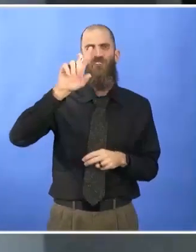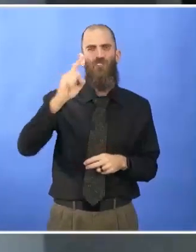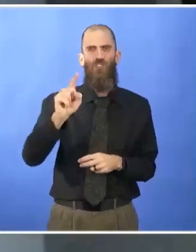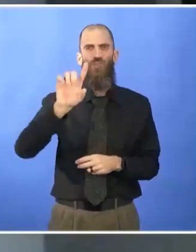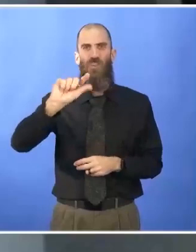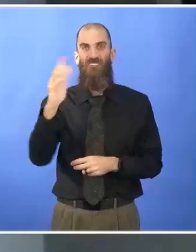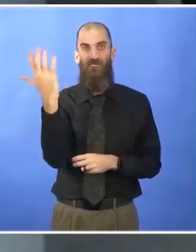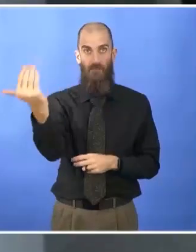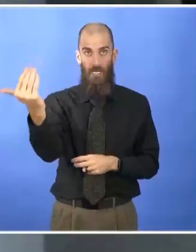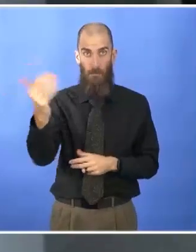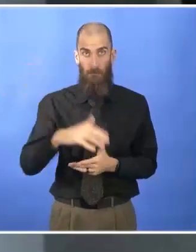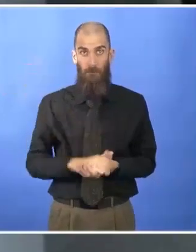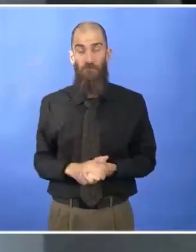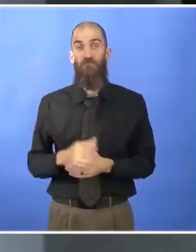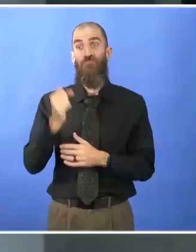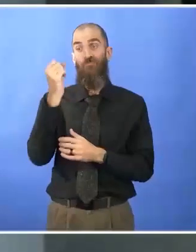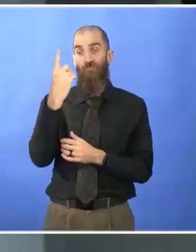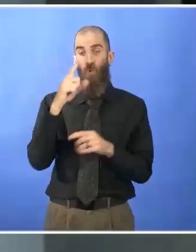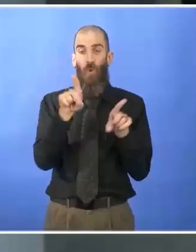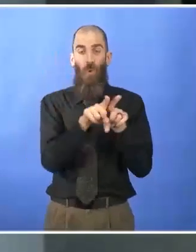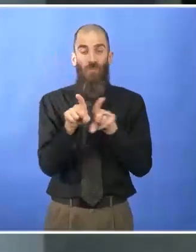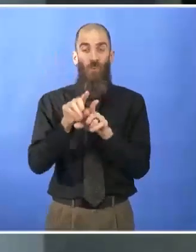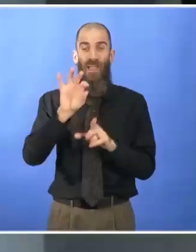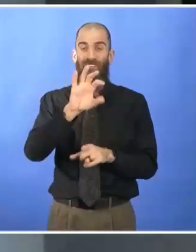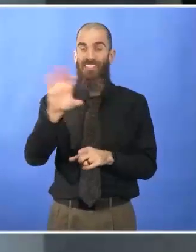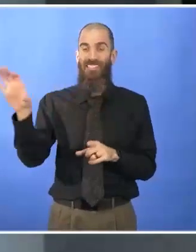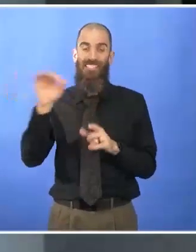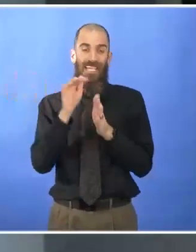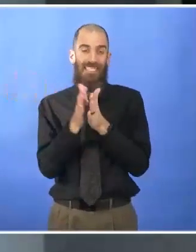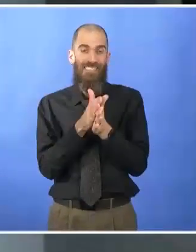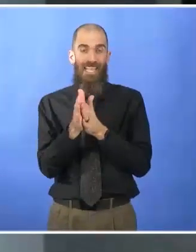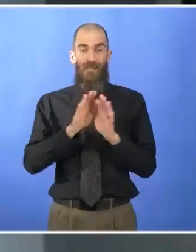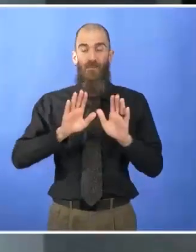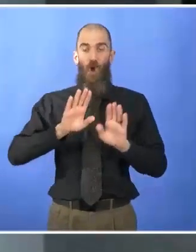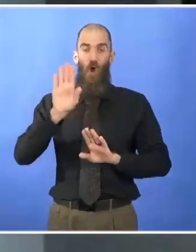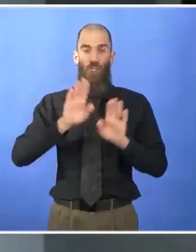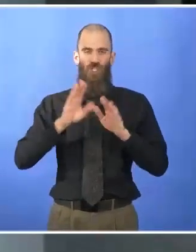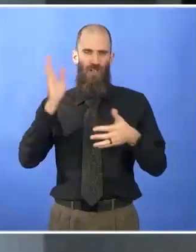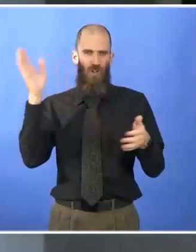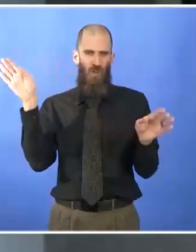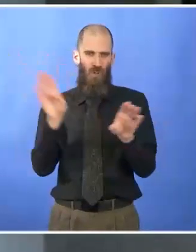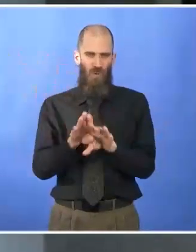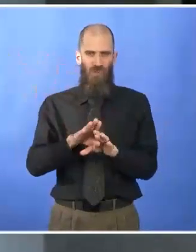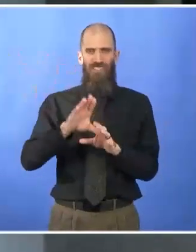THE INCENTIVE OPTION CLOSED ON APRIL 13, 20 17, AND THE POST